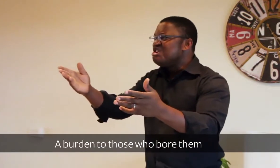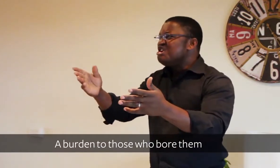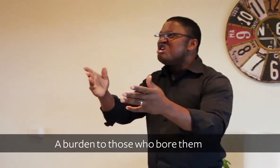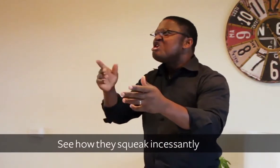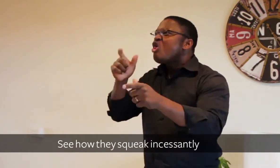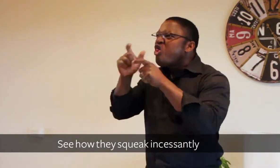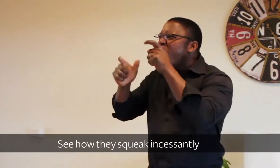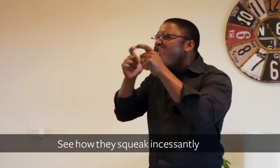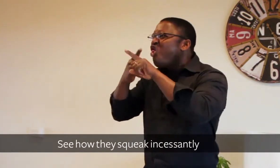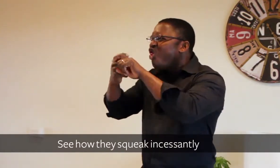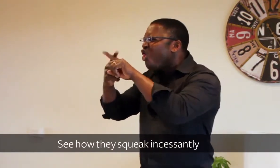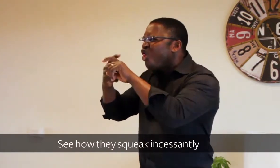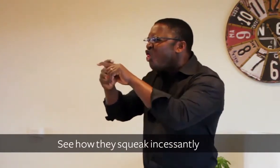see how they squeak incessantly